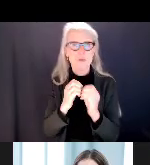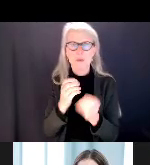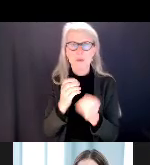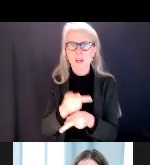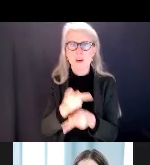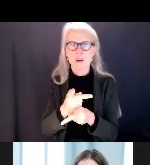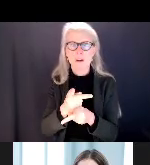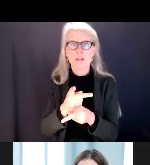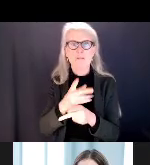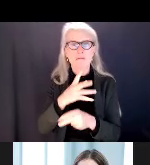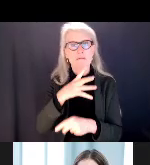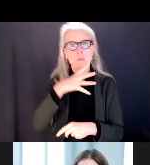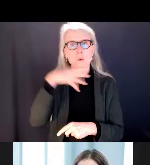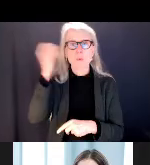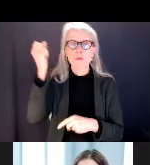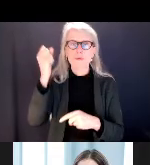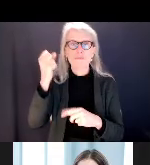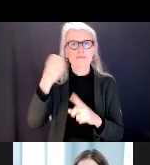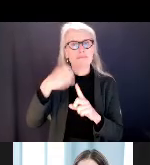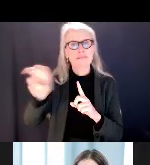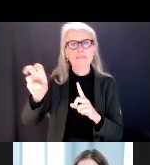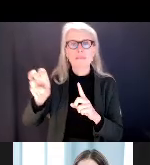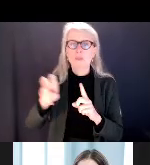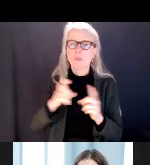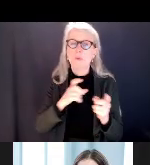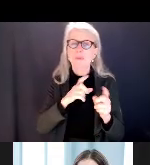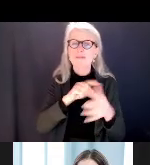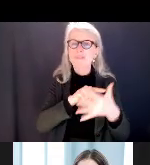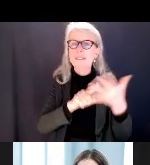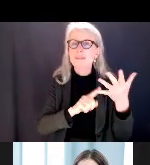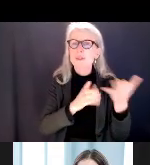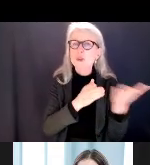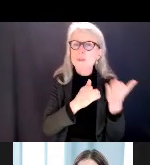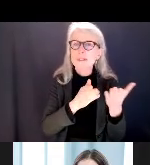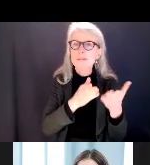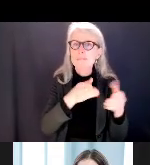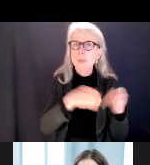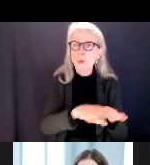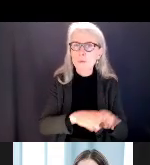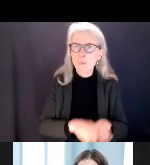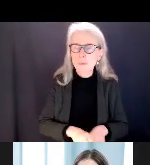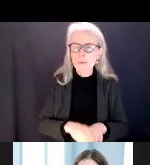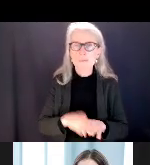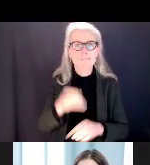kind of cut out of therapy services. So they were no longer eligible for care either within that